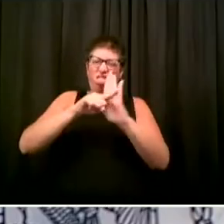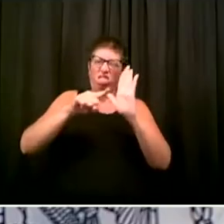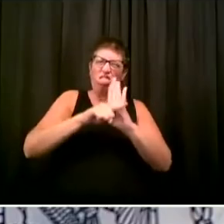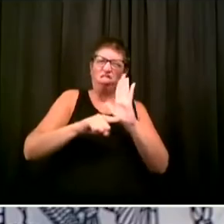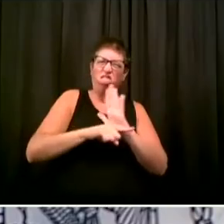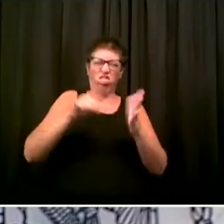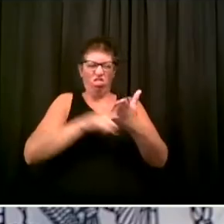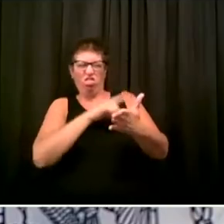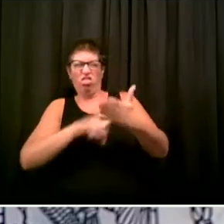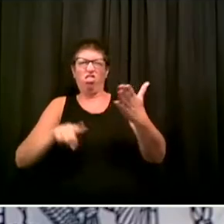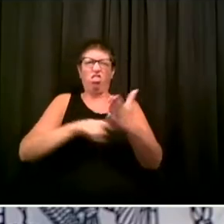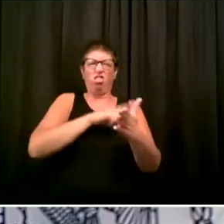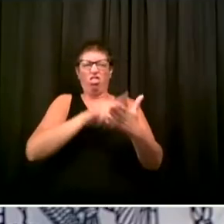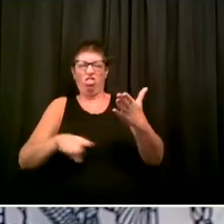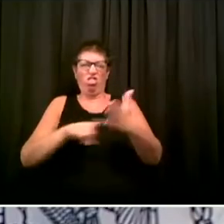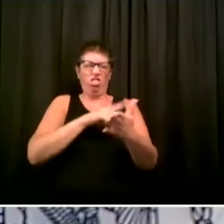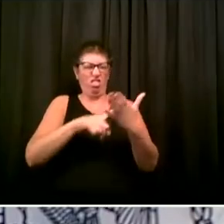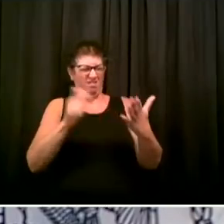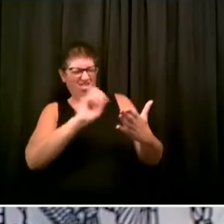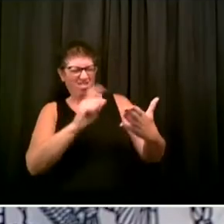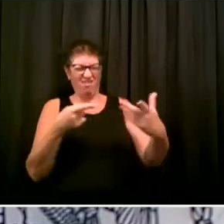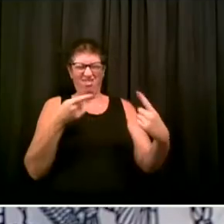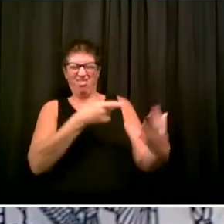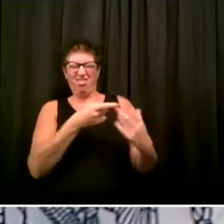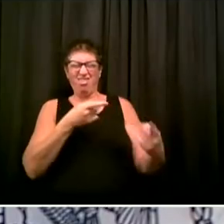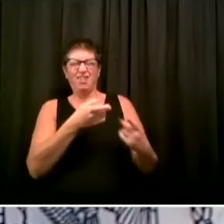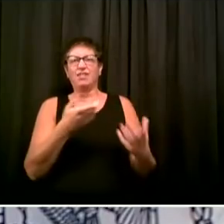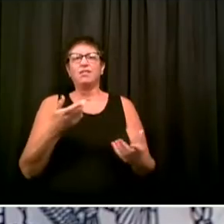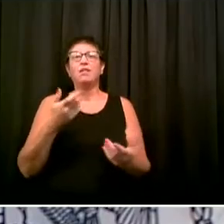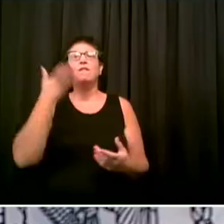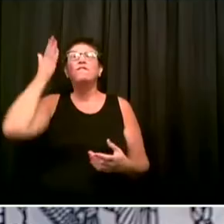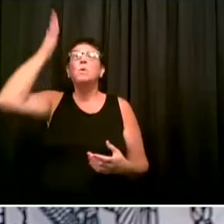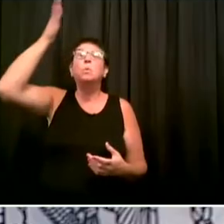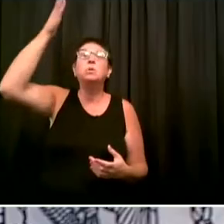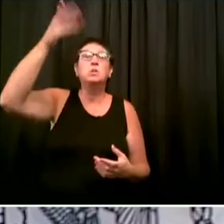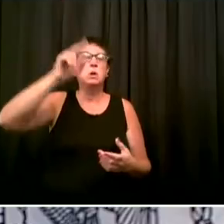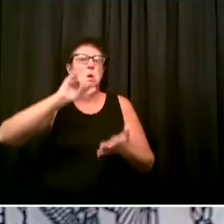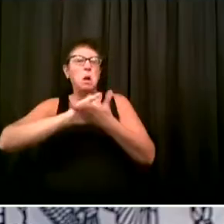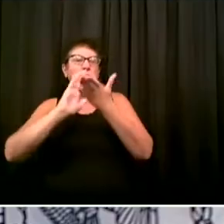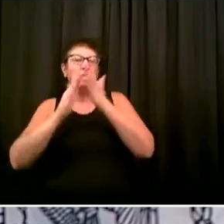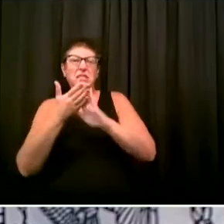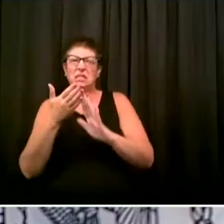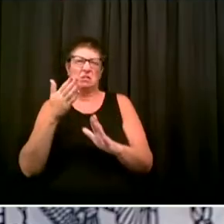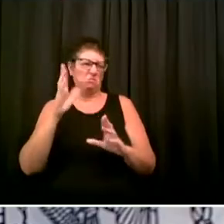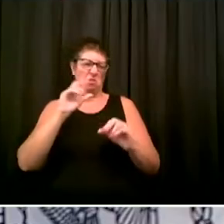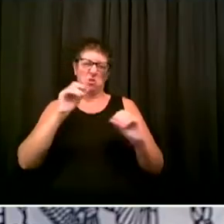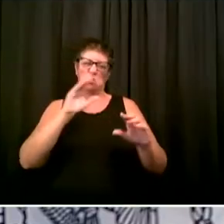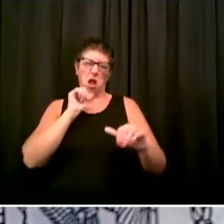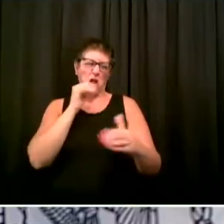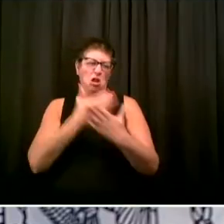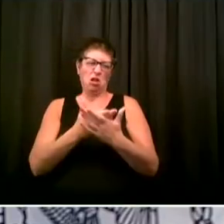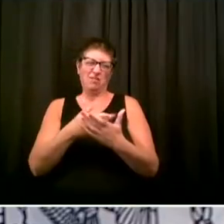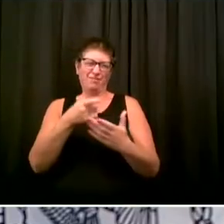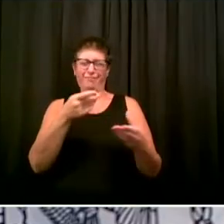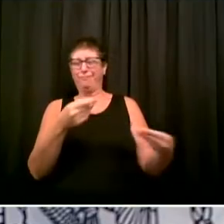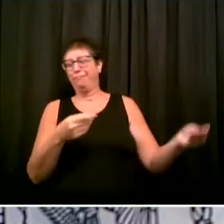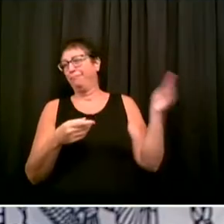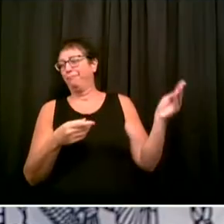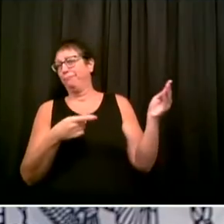A DIRE MIAGE OF THE FUTURE OF NEW YORK CITY, SAYS